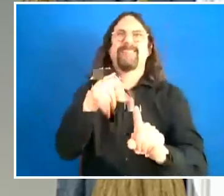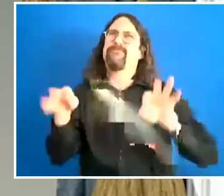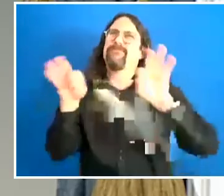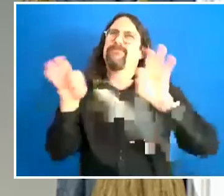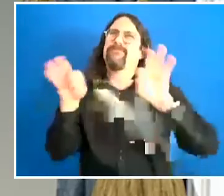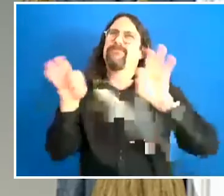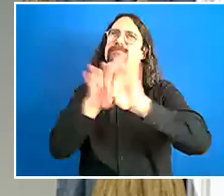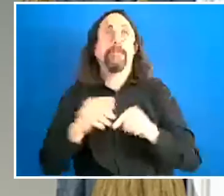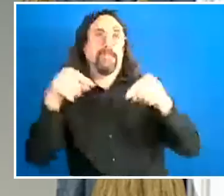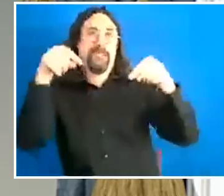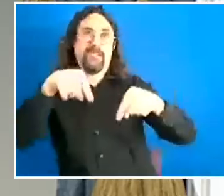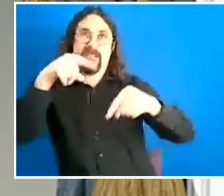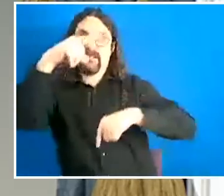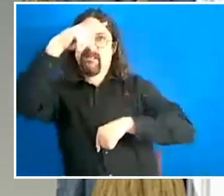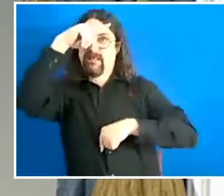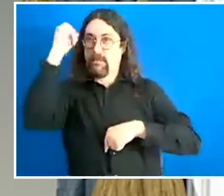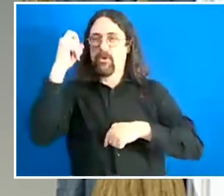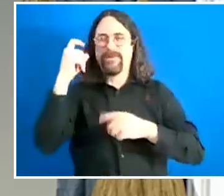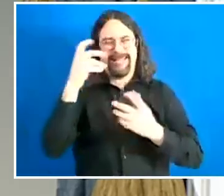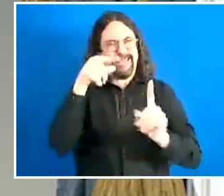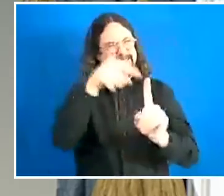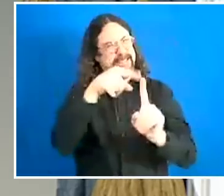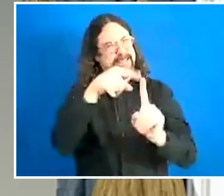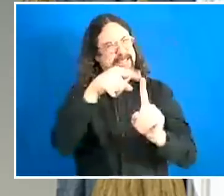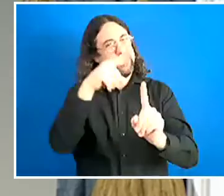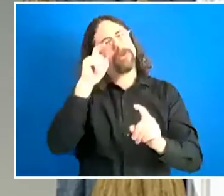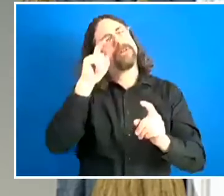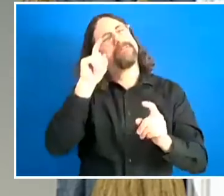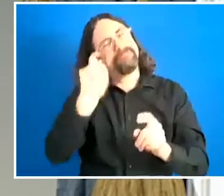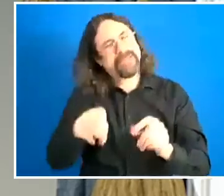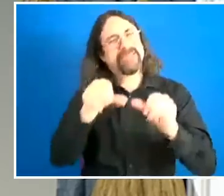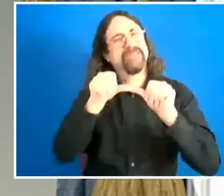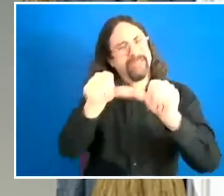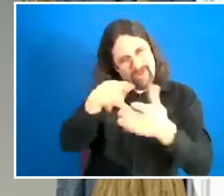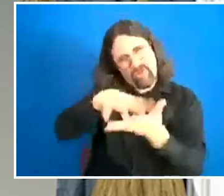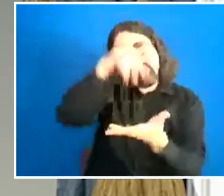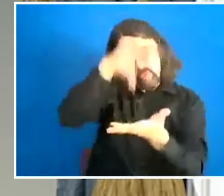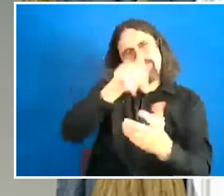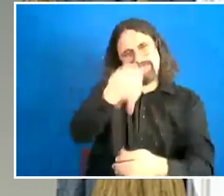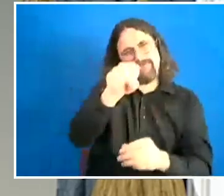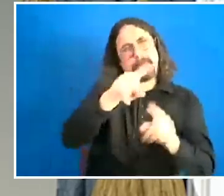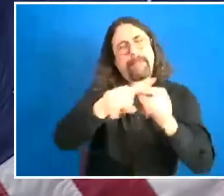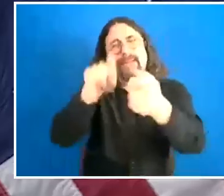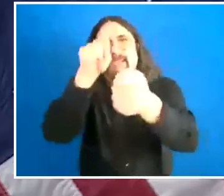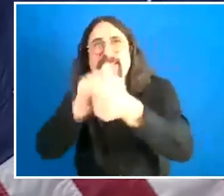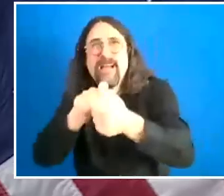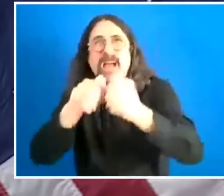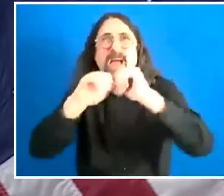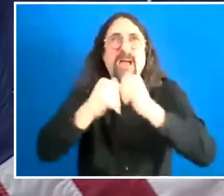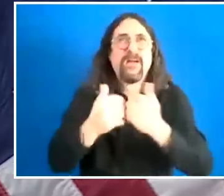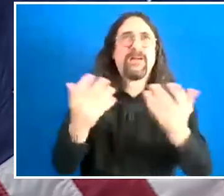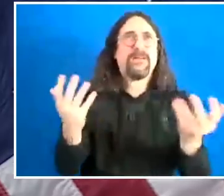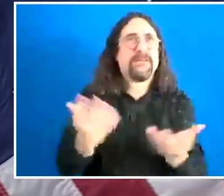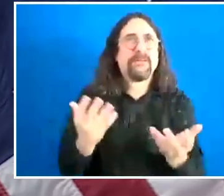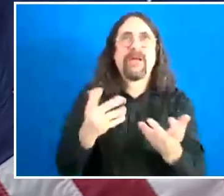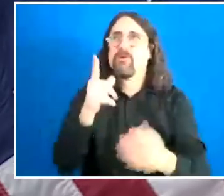A TREHE MODELS THAT WE'RE WORKING THROGHU BASED ON WHAT THE MEDICAL ADVICE AND MEDICAL SITUATION AT THE